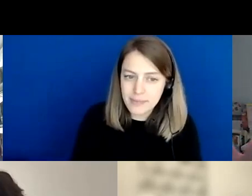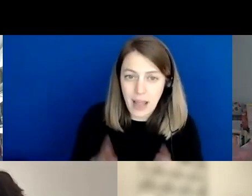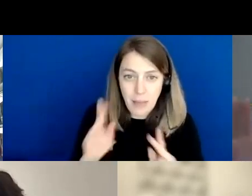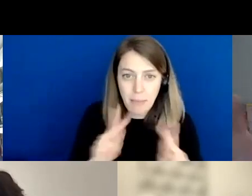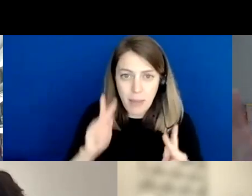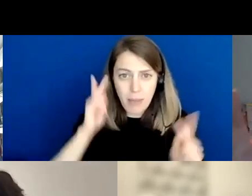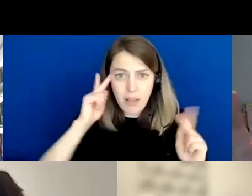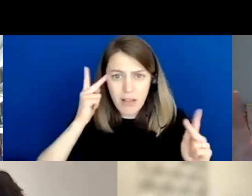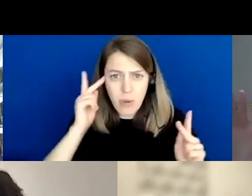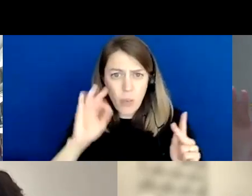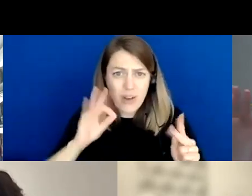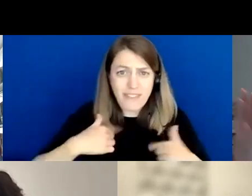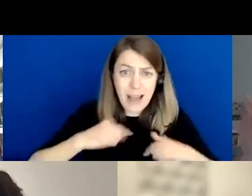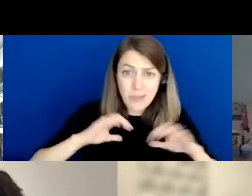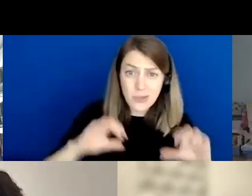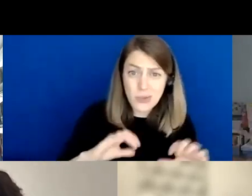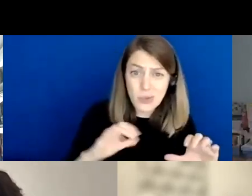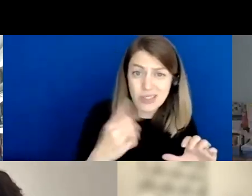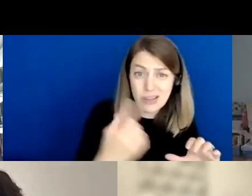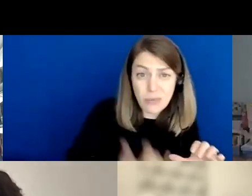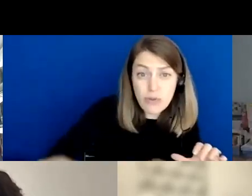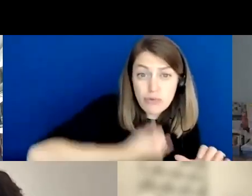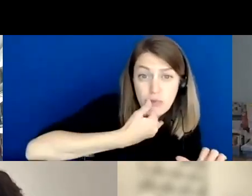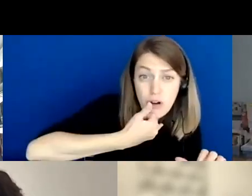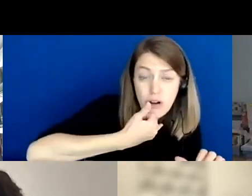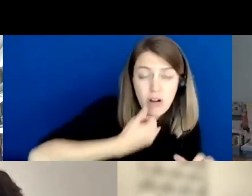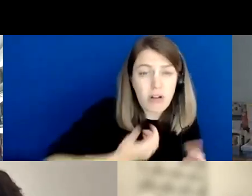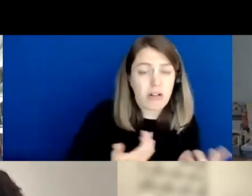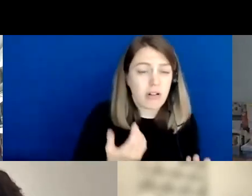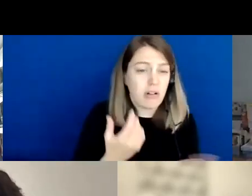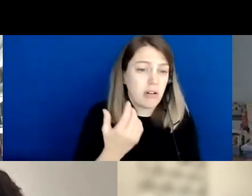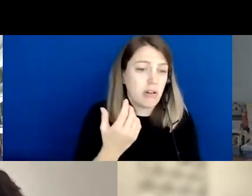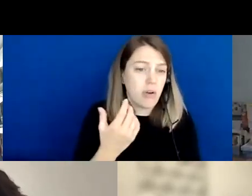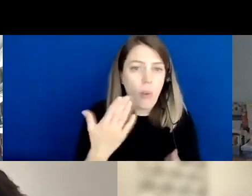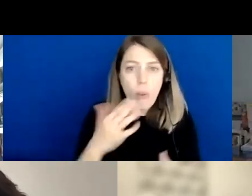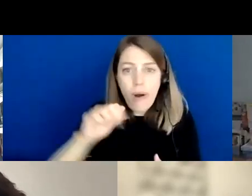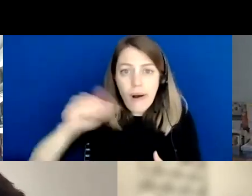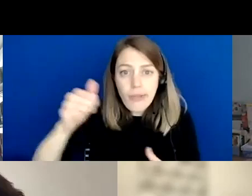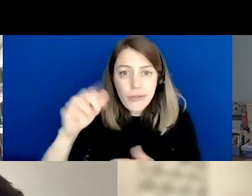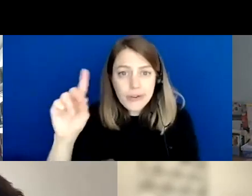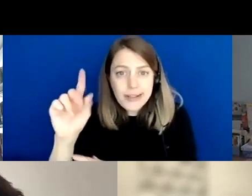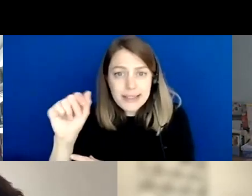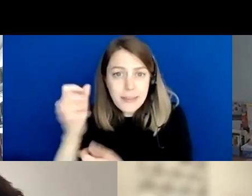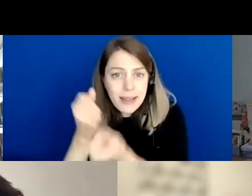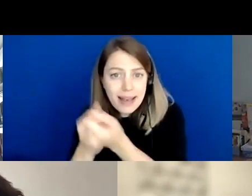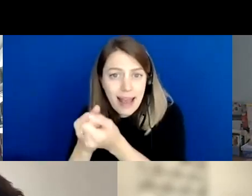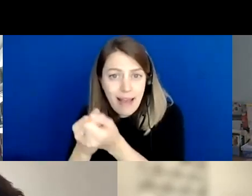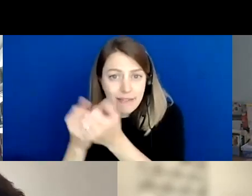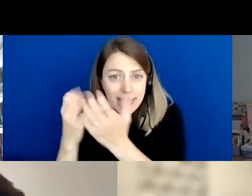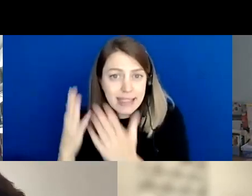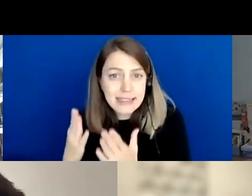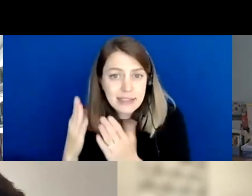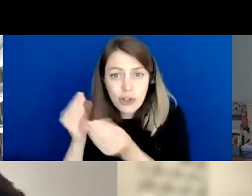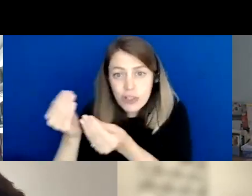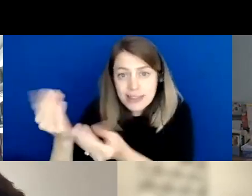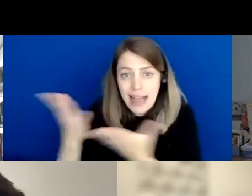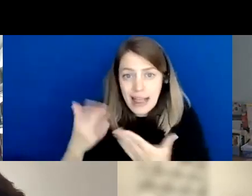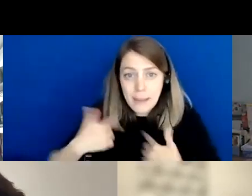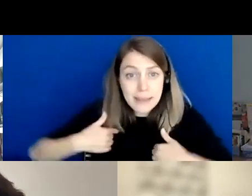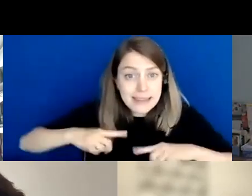What if what all the disability advocates tell me isn't right?